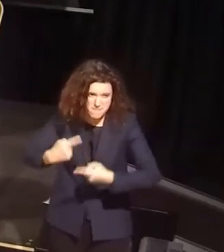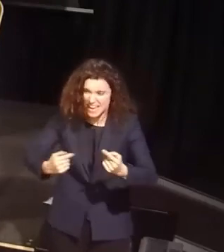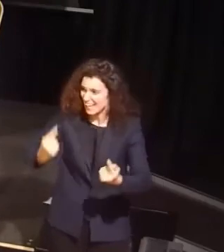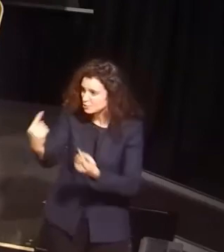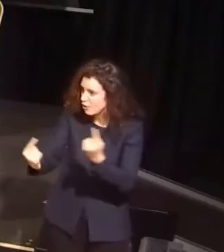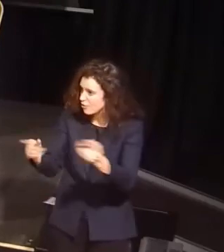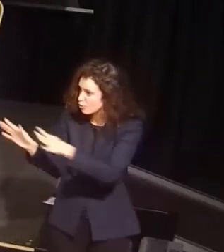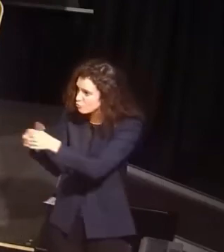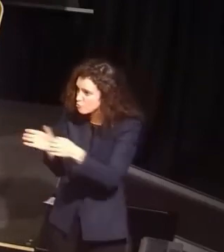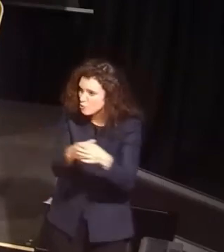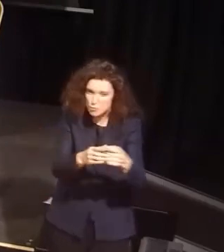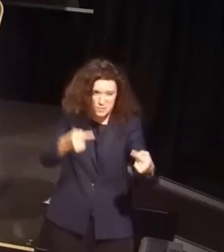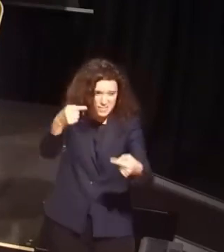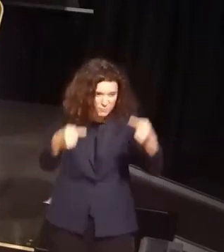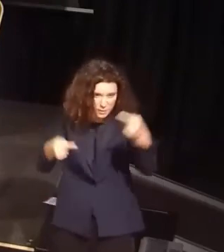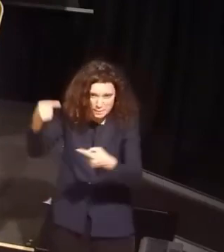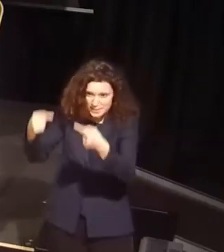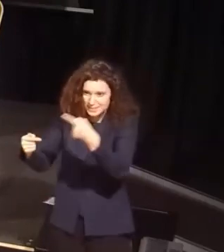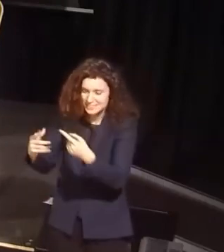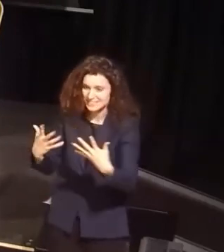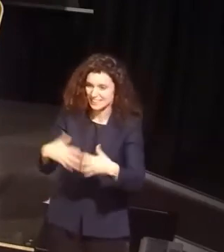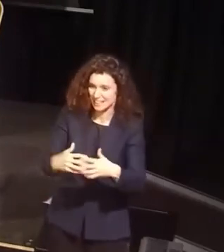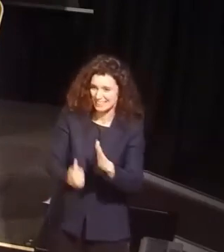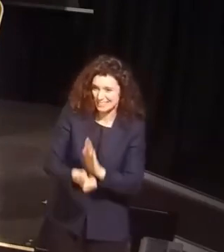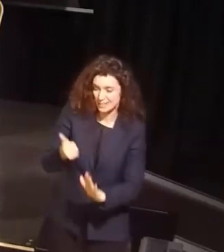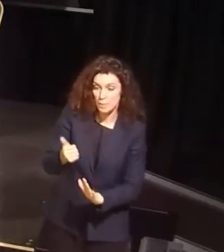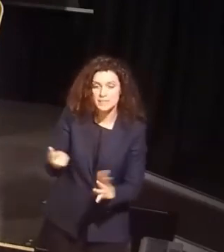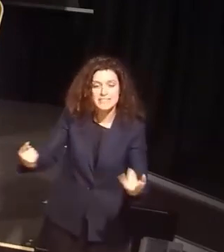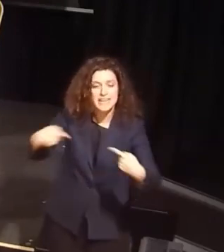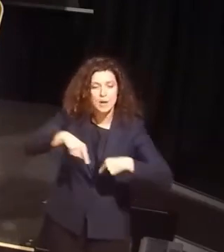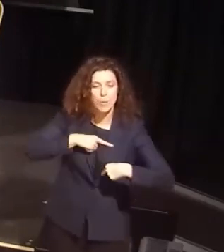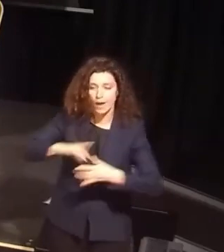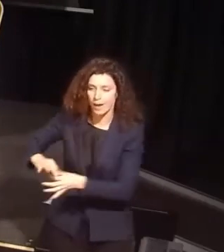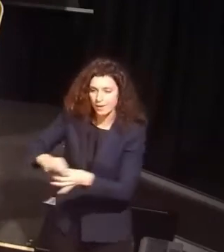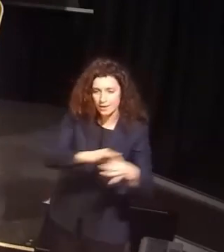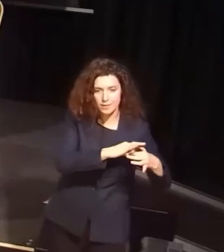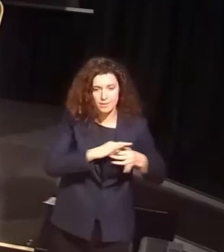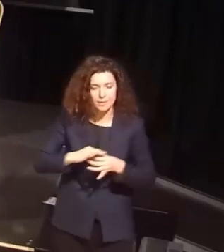Yet we're all here because we all care, and at the end of the day,